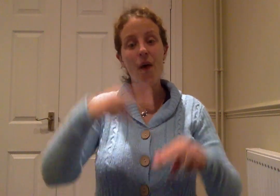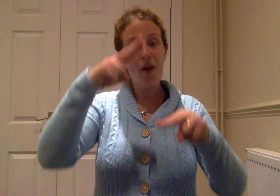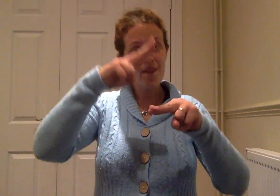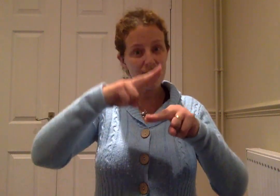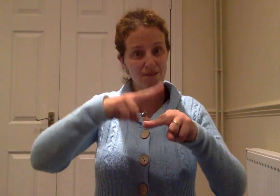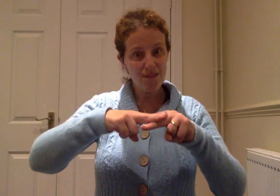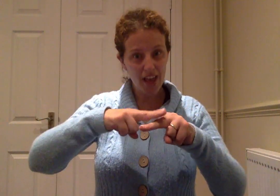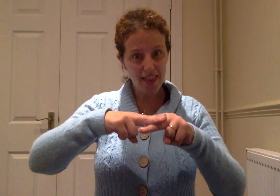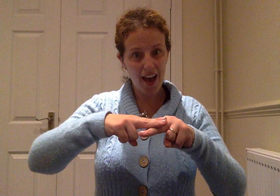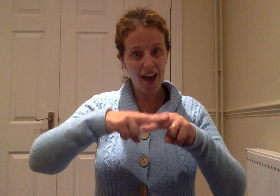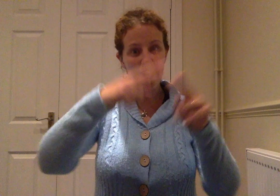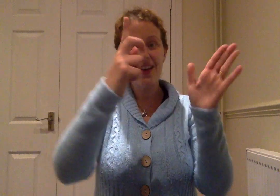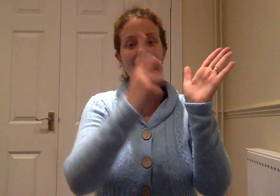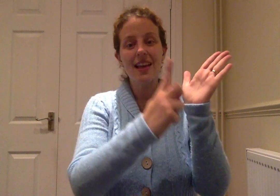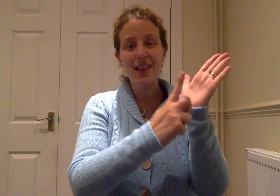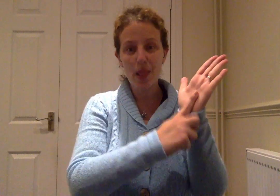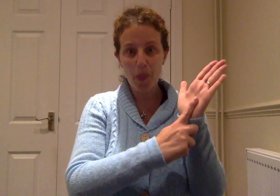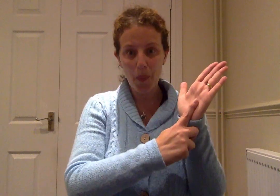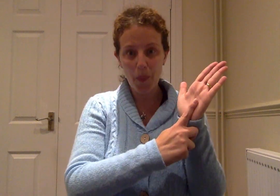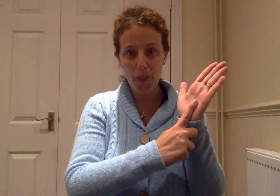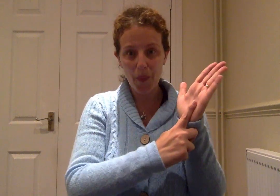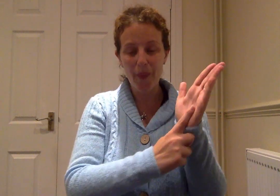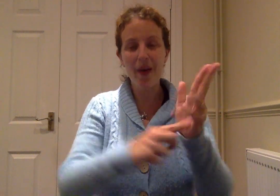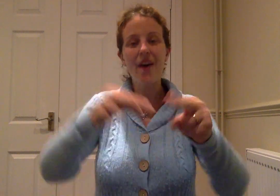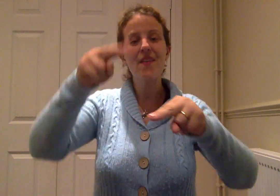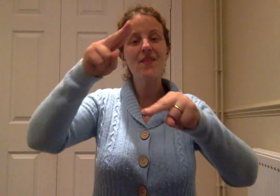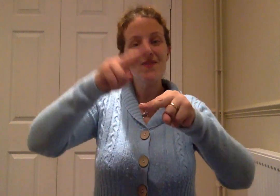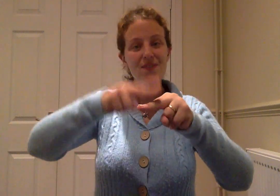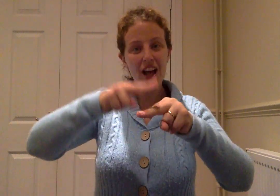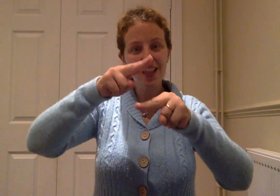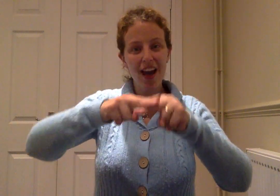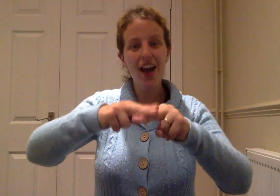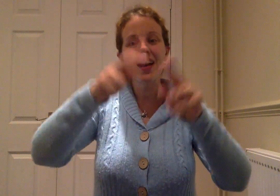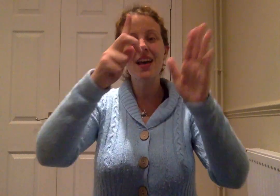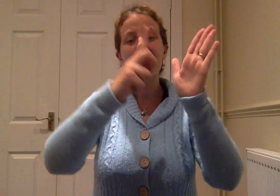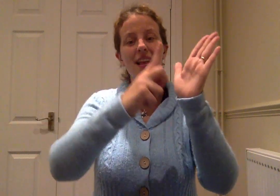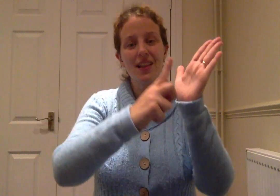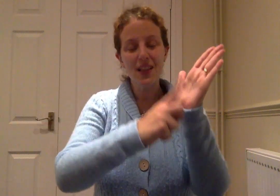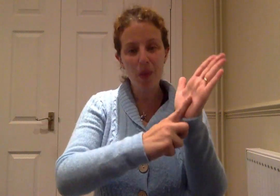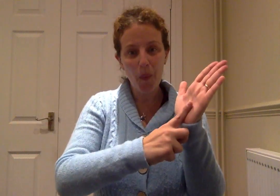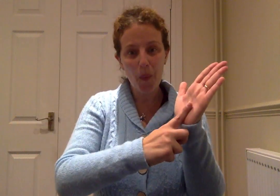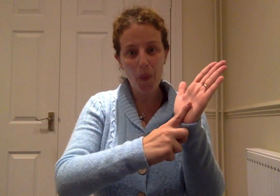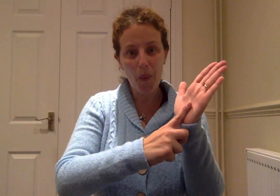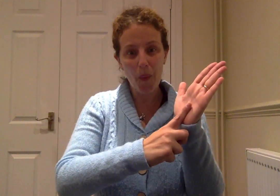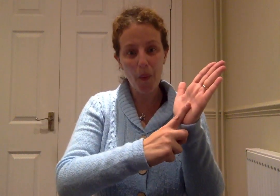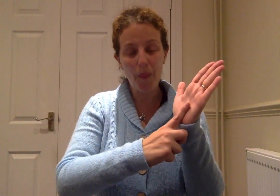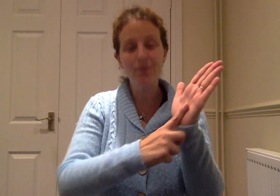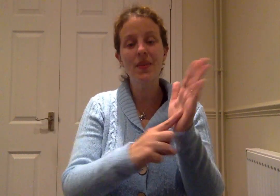Father in law